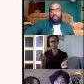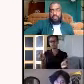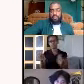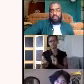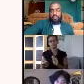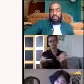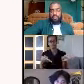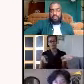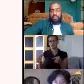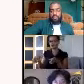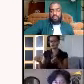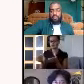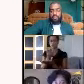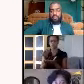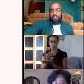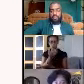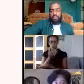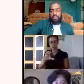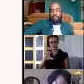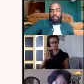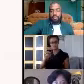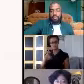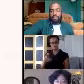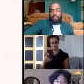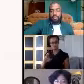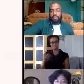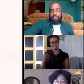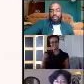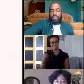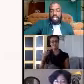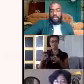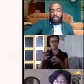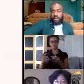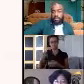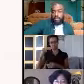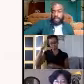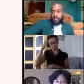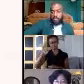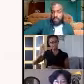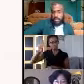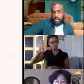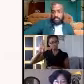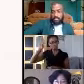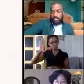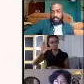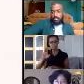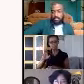on. I think I saw his hand go up. Does that mean he needs a video?